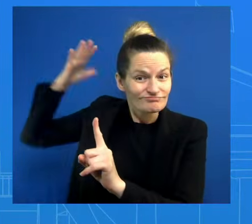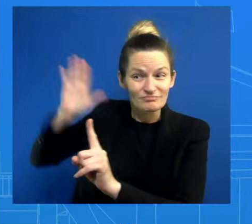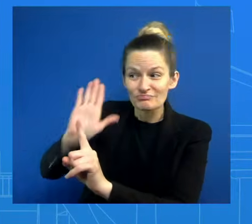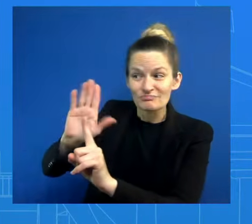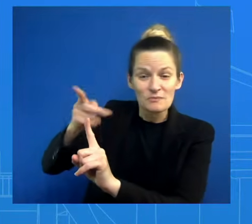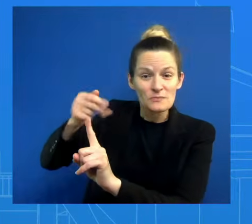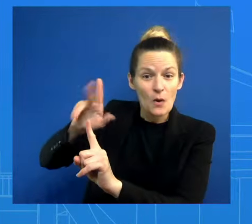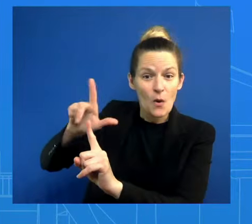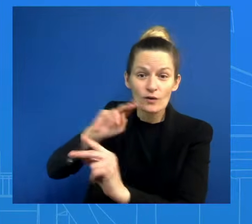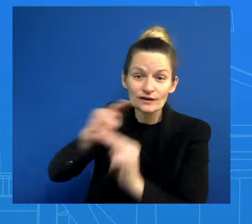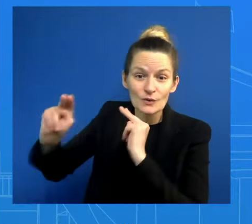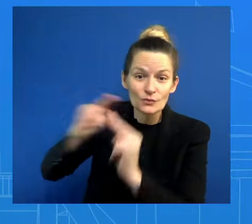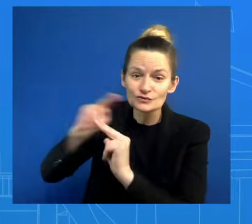The Press: And just one more quick one.